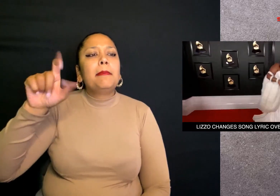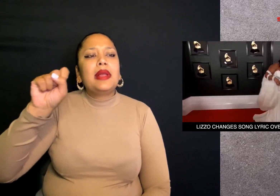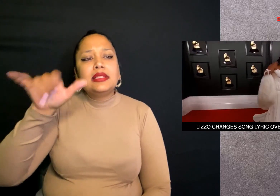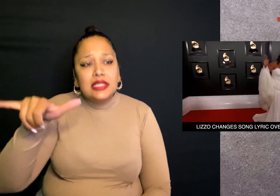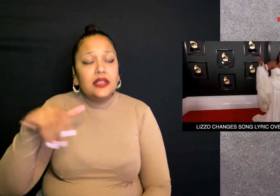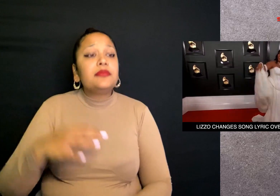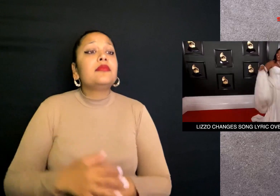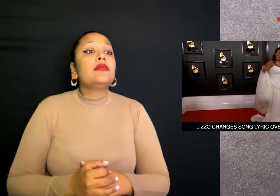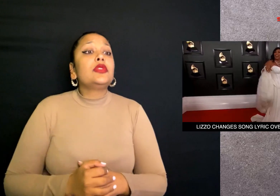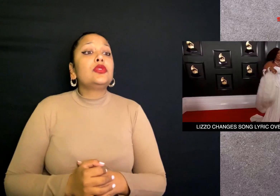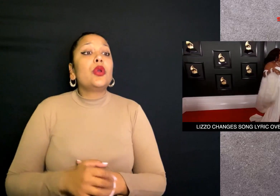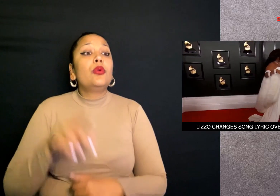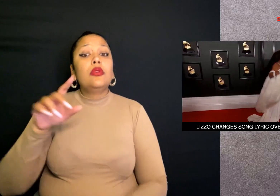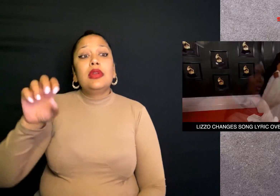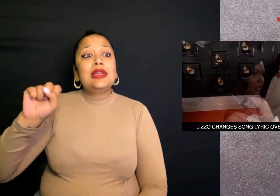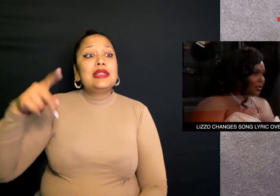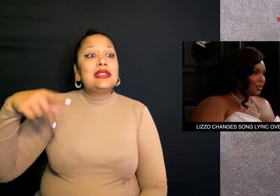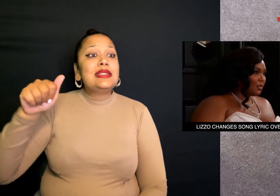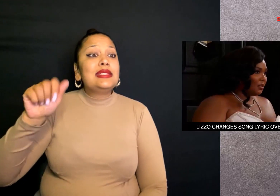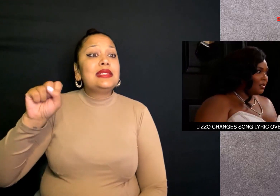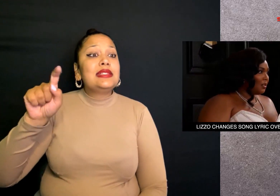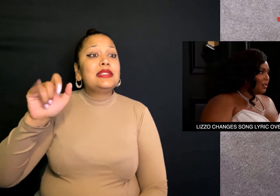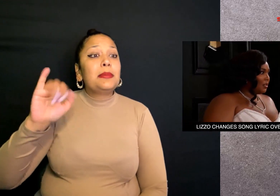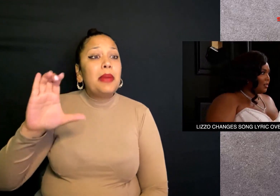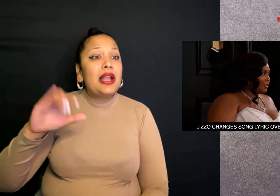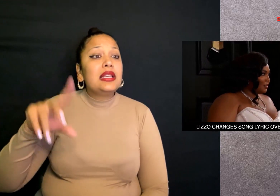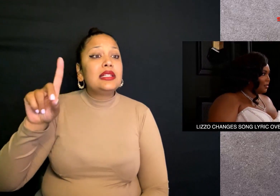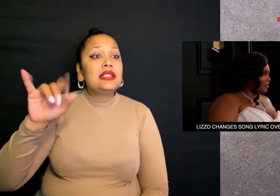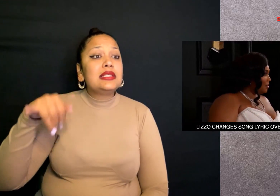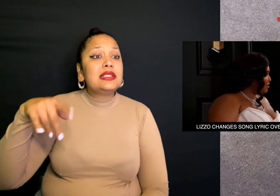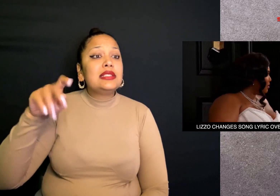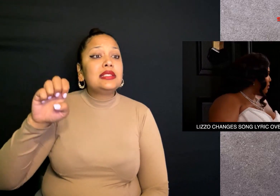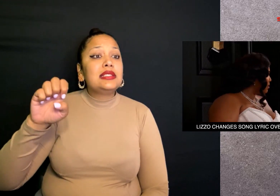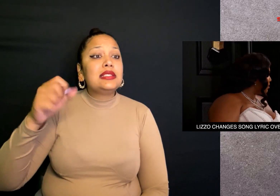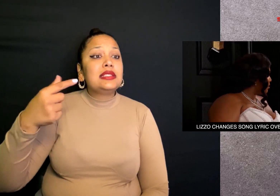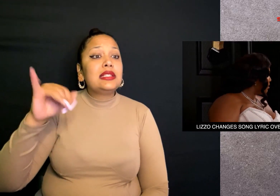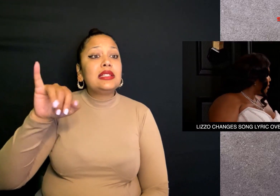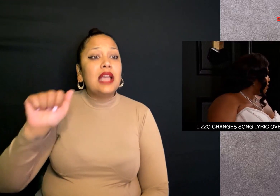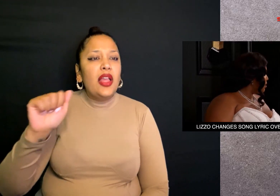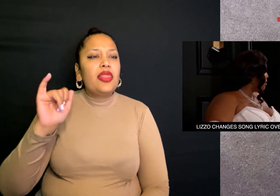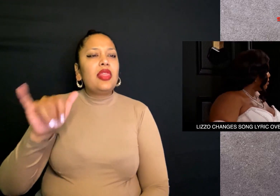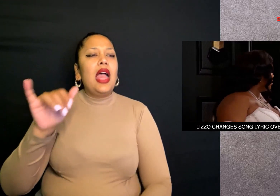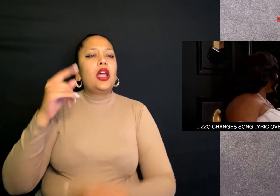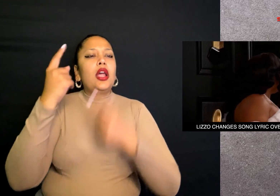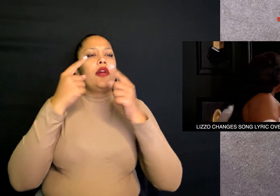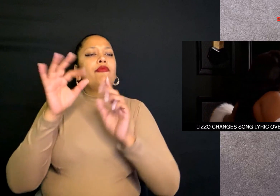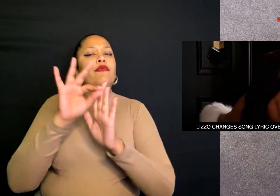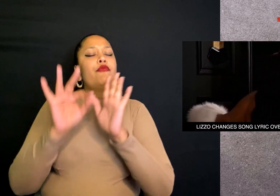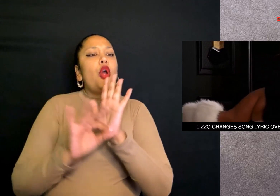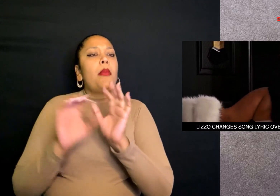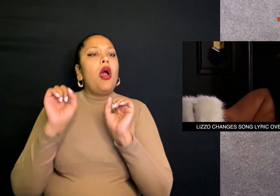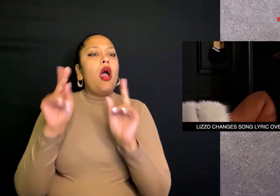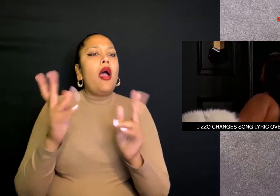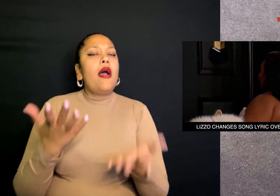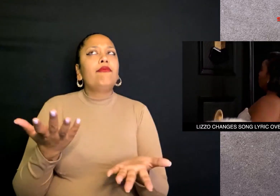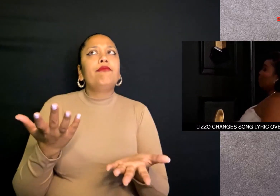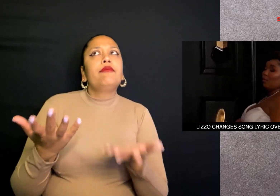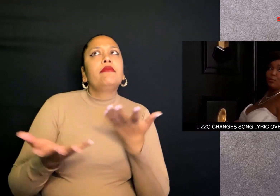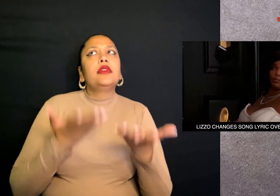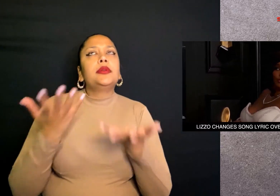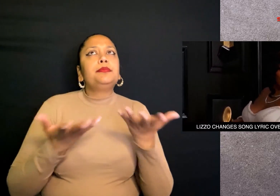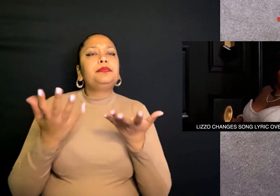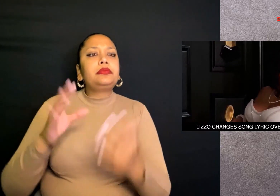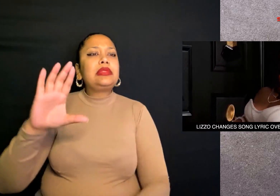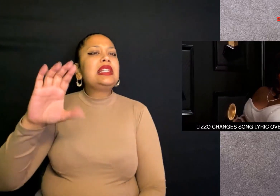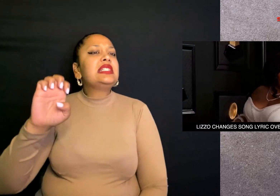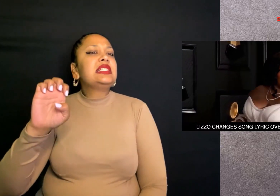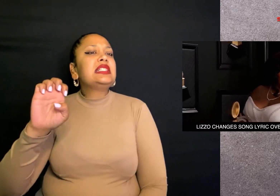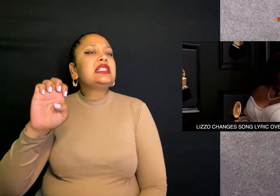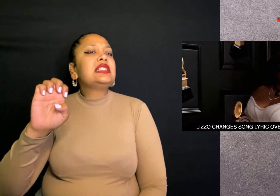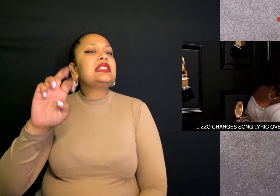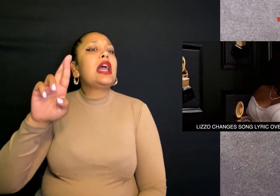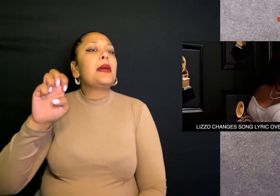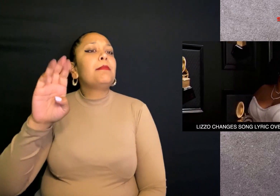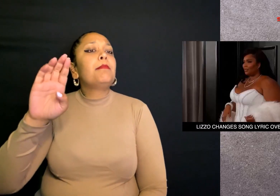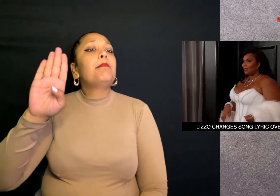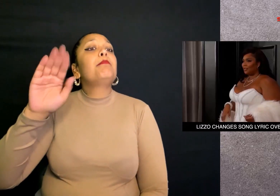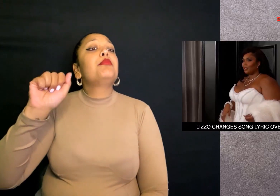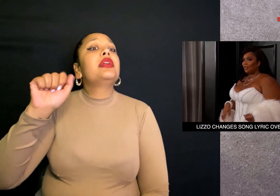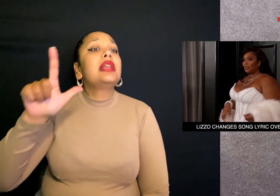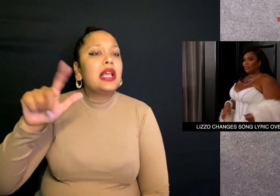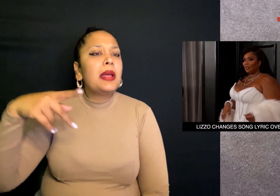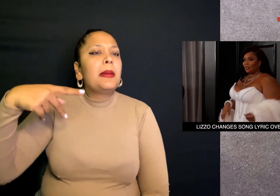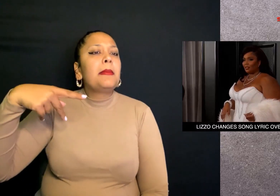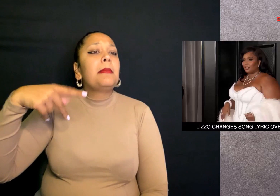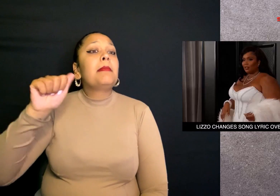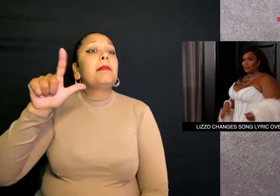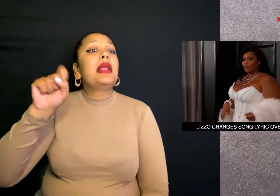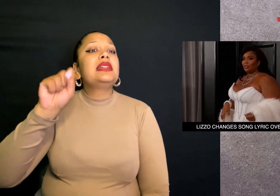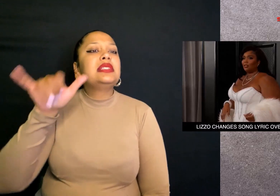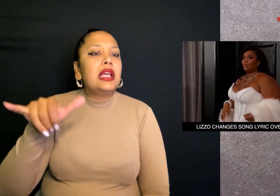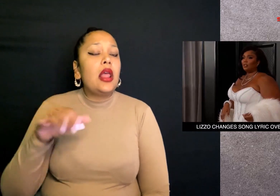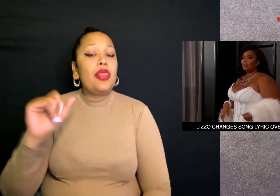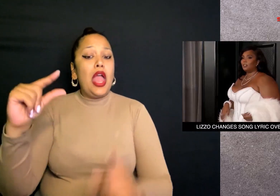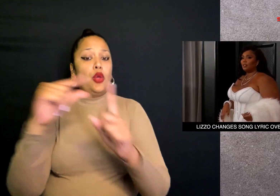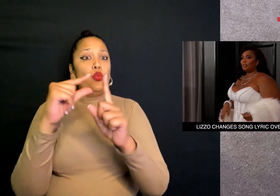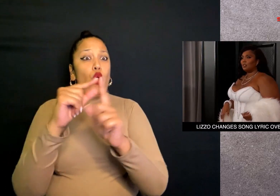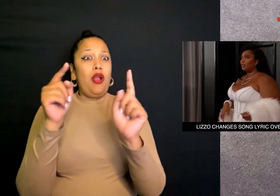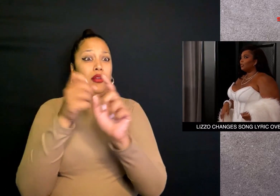including cerebral palsy spastic diplesia is a form of cerebral palsy